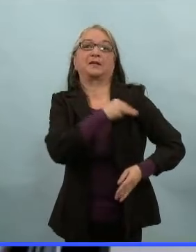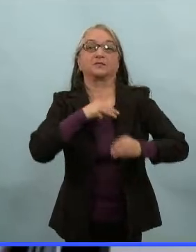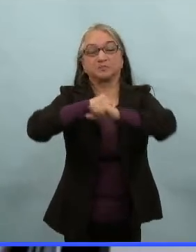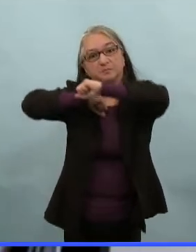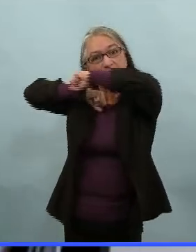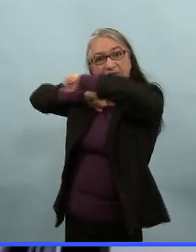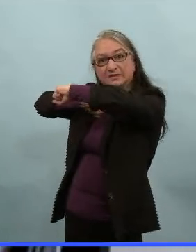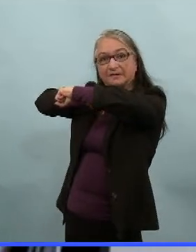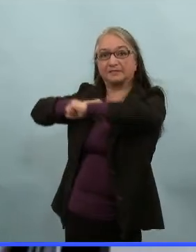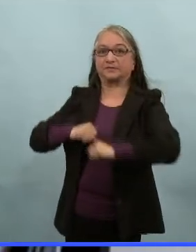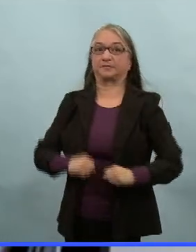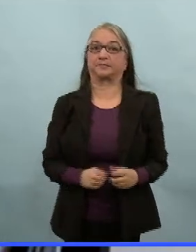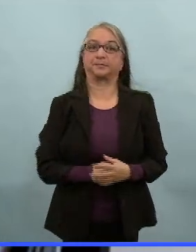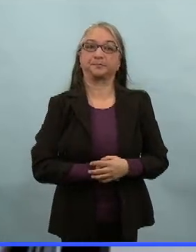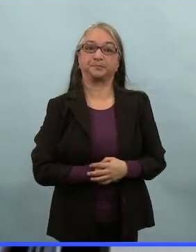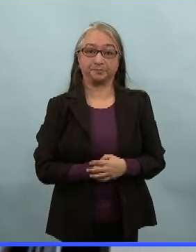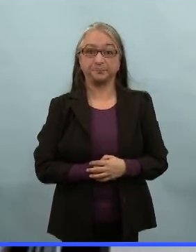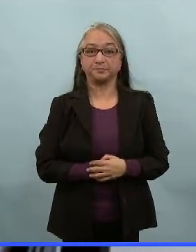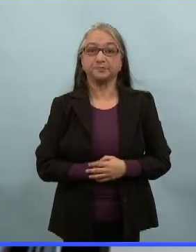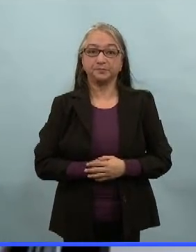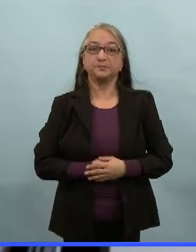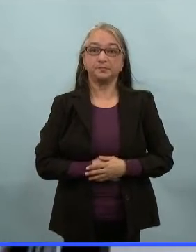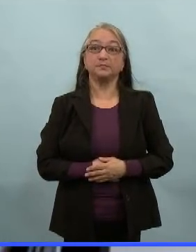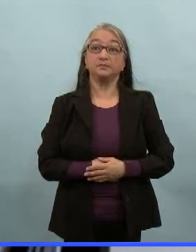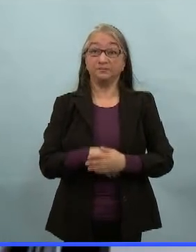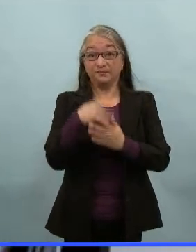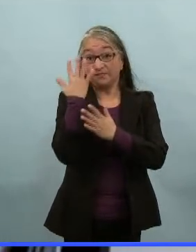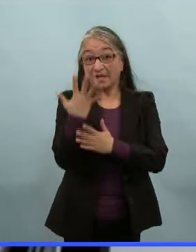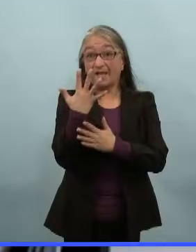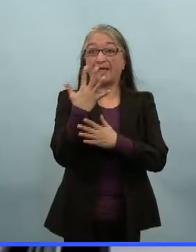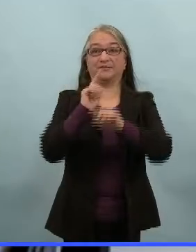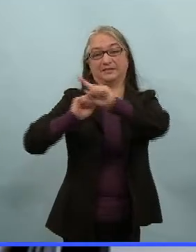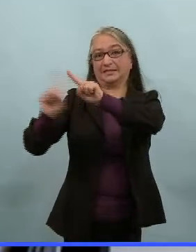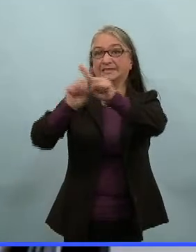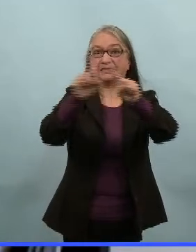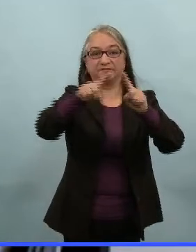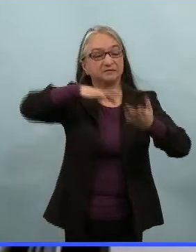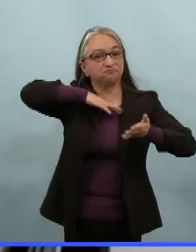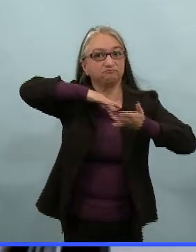there are five different antibodies studies that have shown that the booster greatly increased the